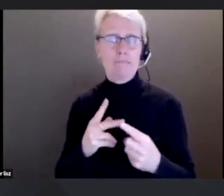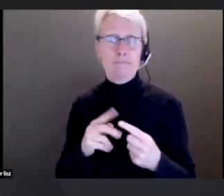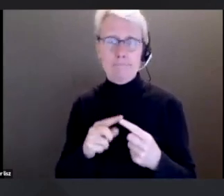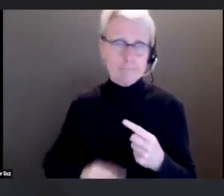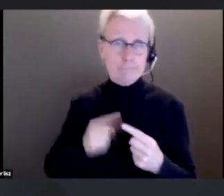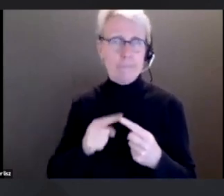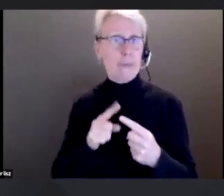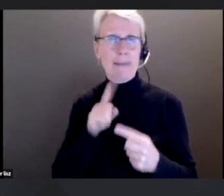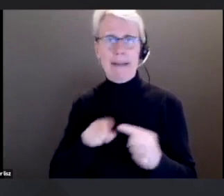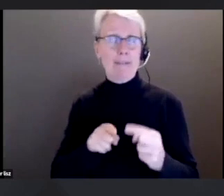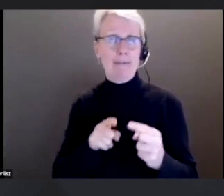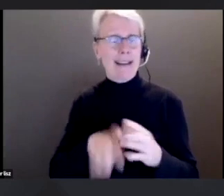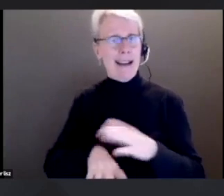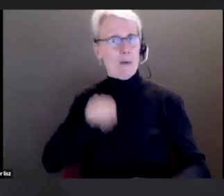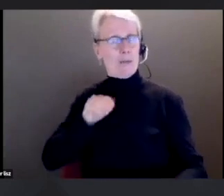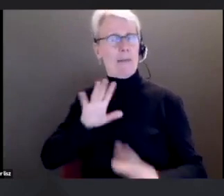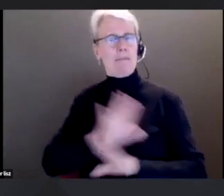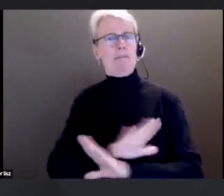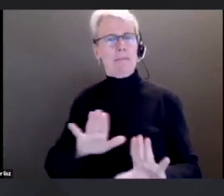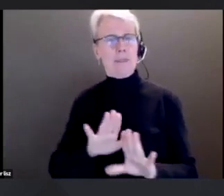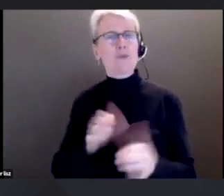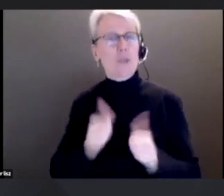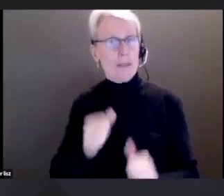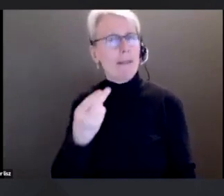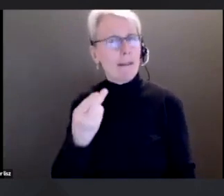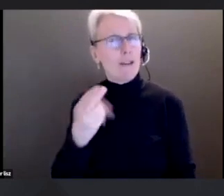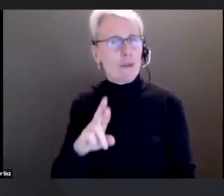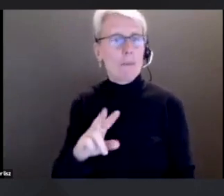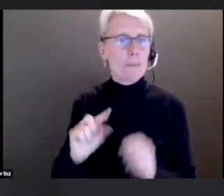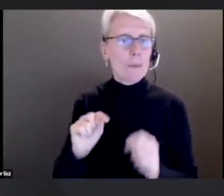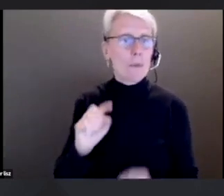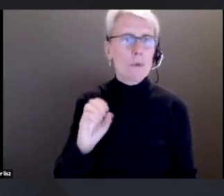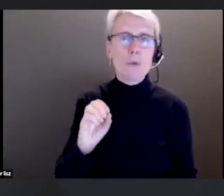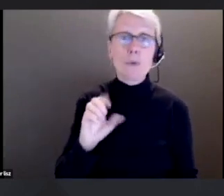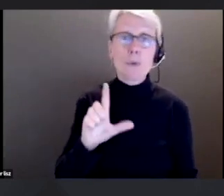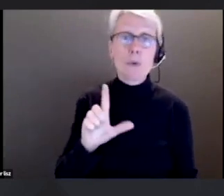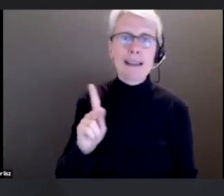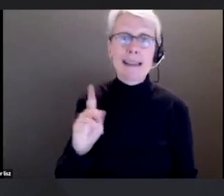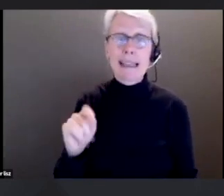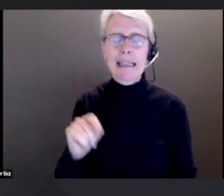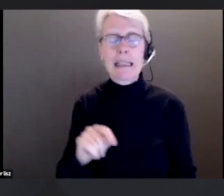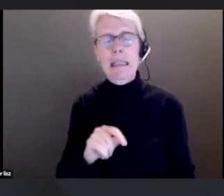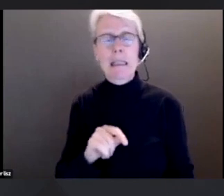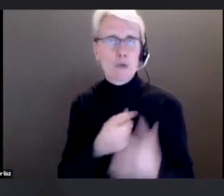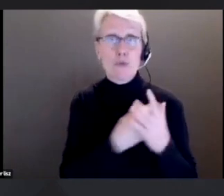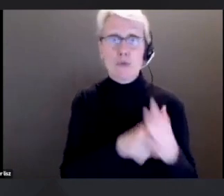or wherever you are on the journey, there's something within the toolkit for everyone.